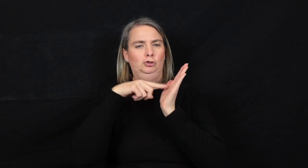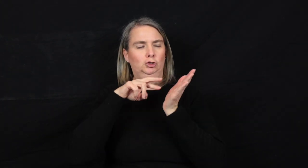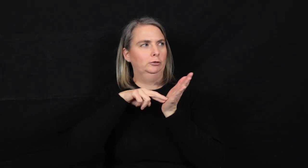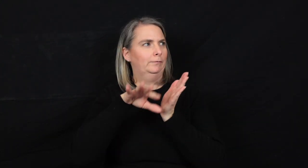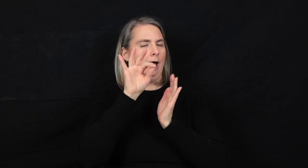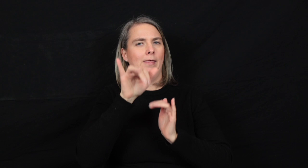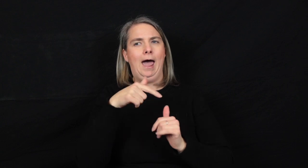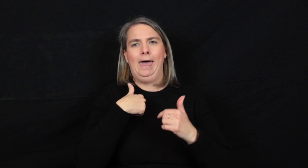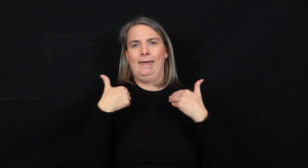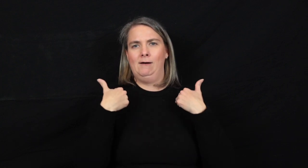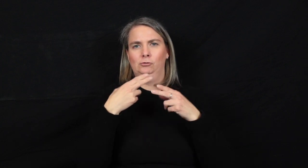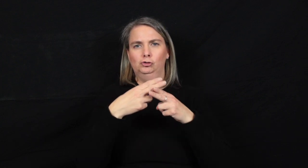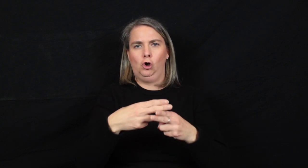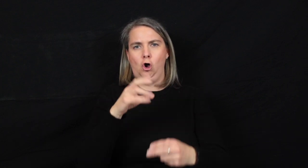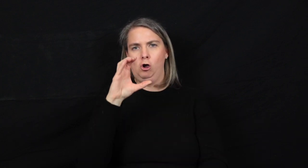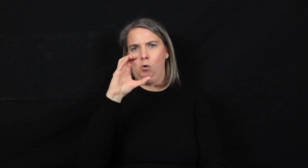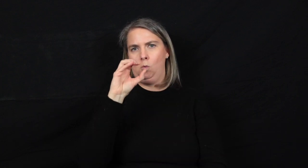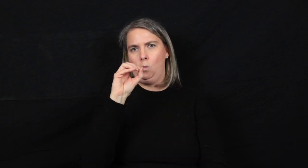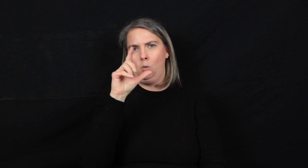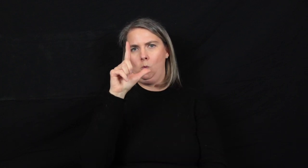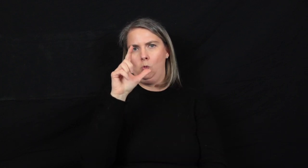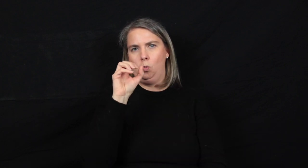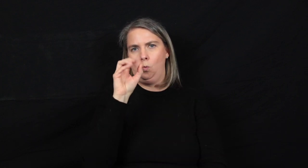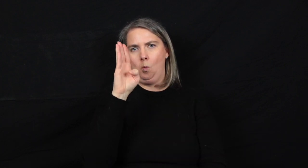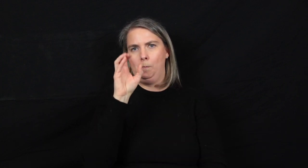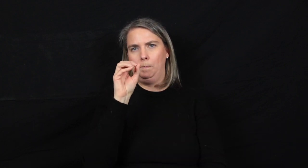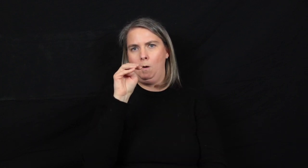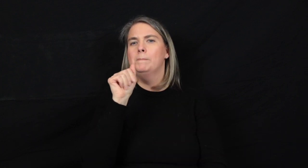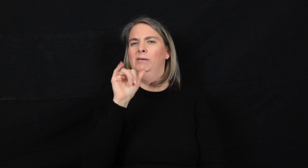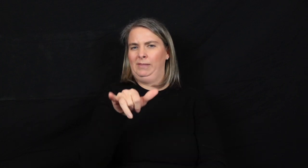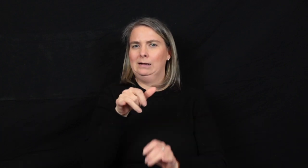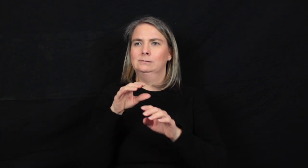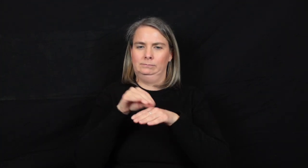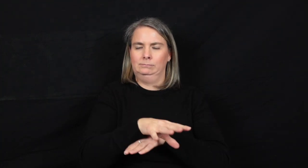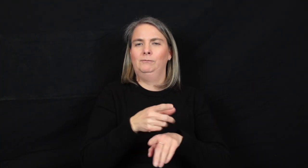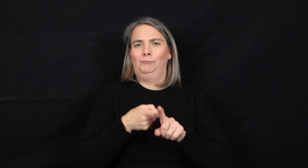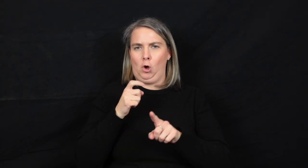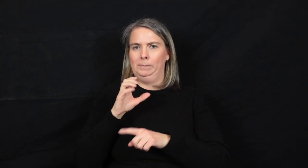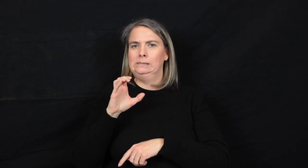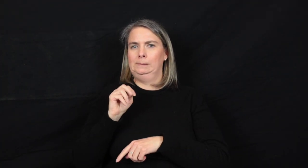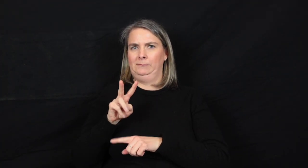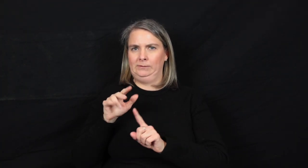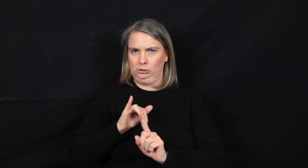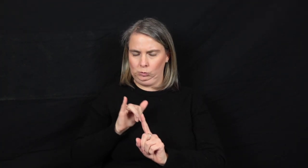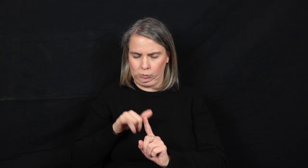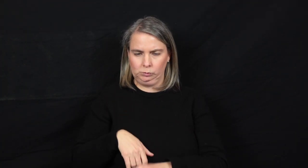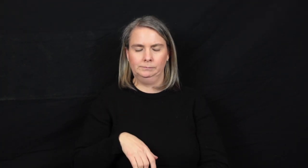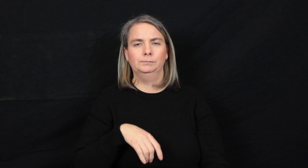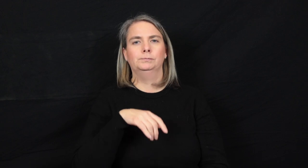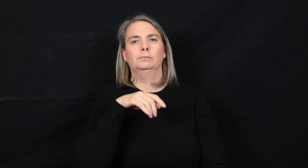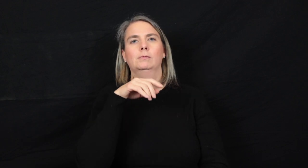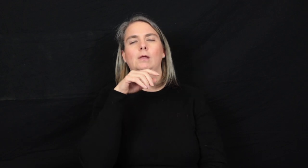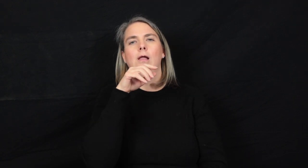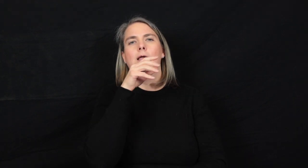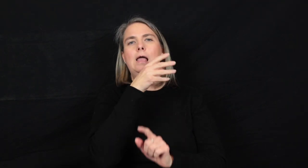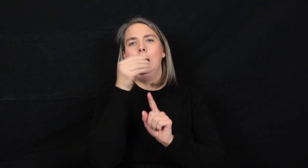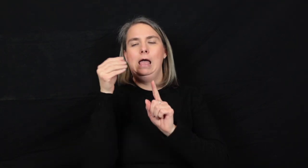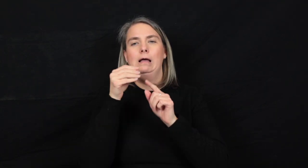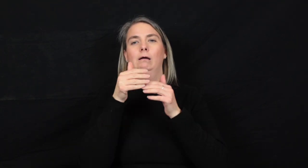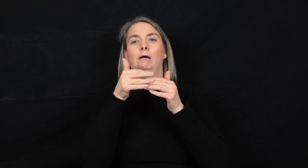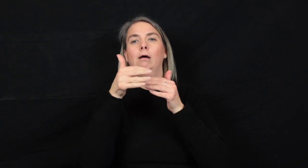investigation showed that I had coloboma, which can be caused by CMV.